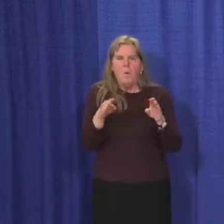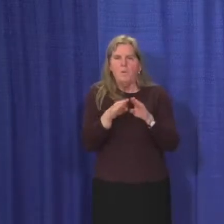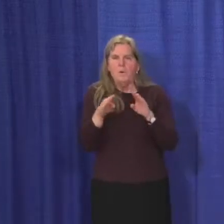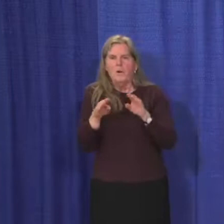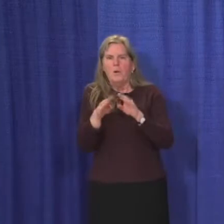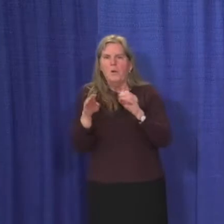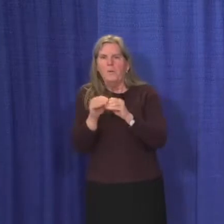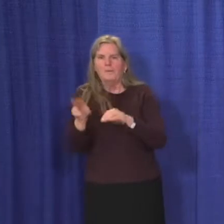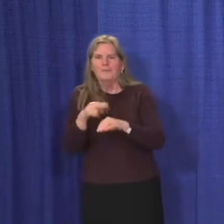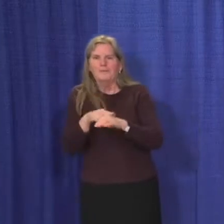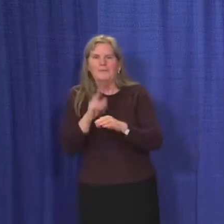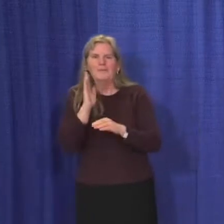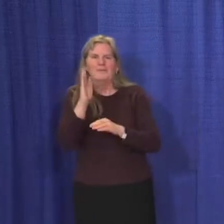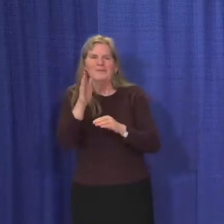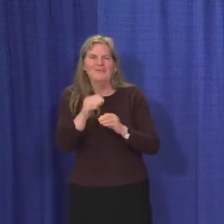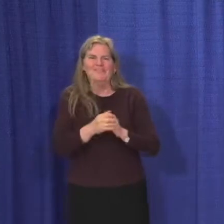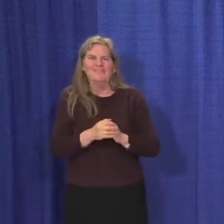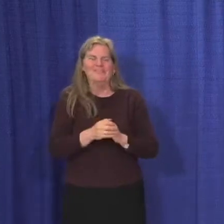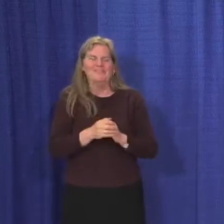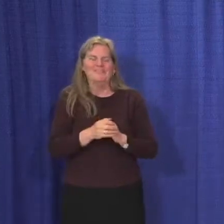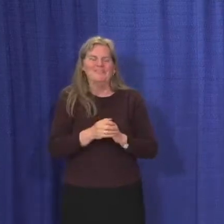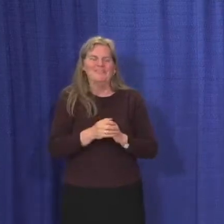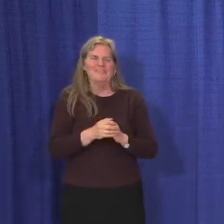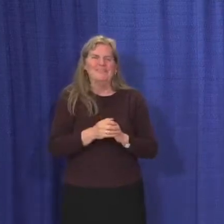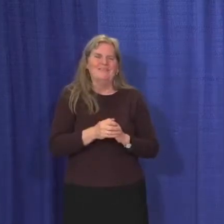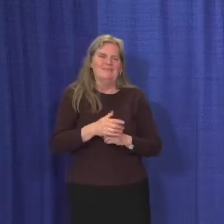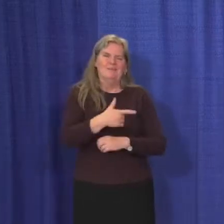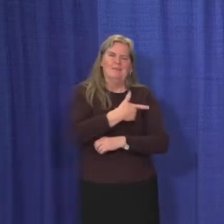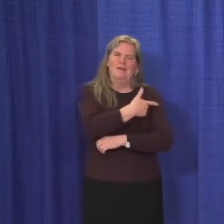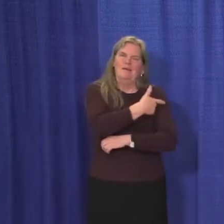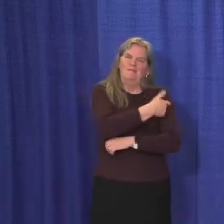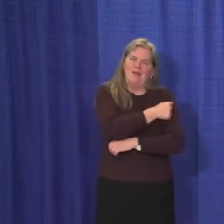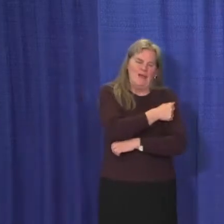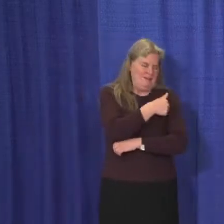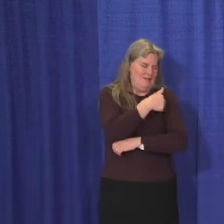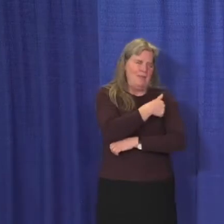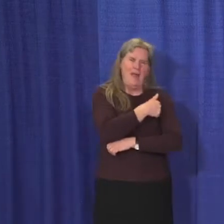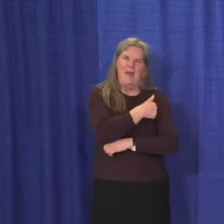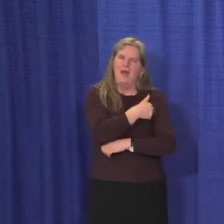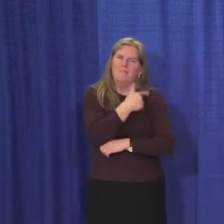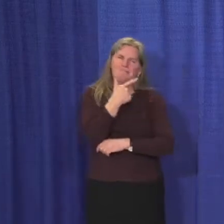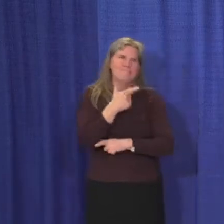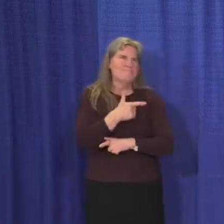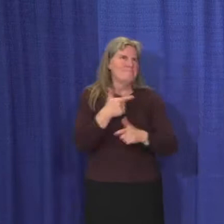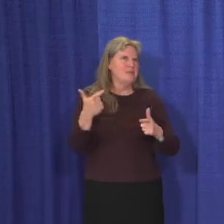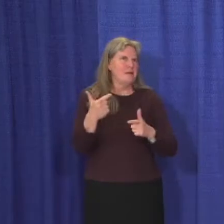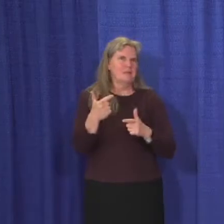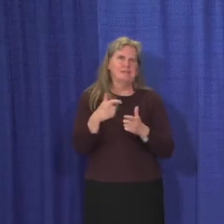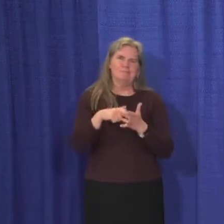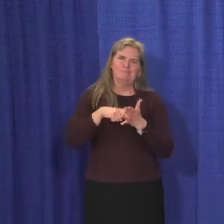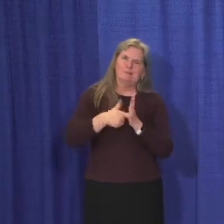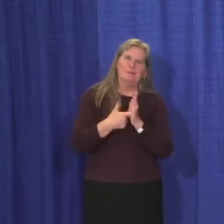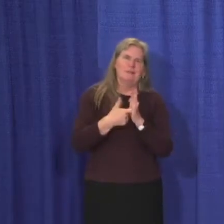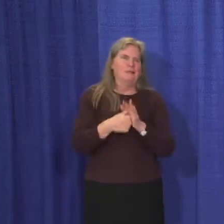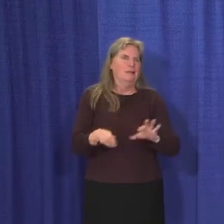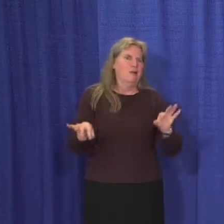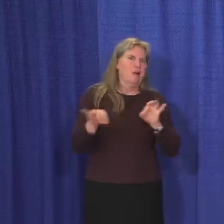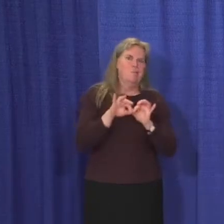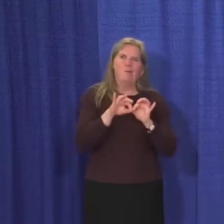seeing our Maliseet return. Vaccination continues to be the biggest step we can take towards